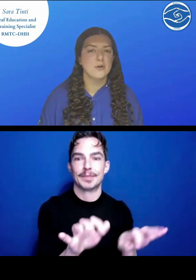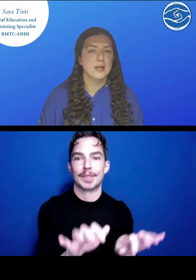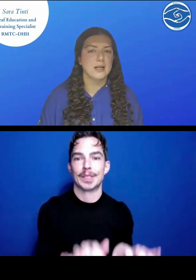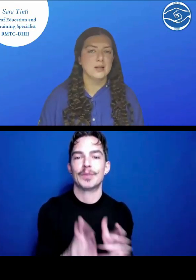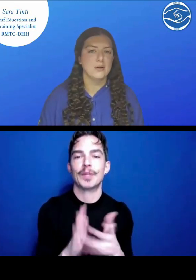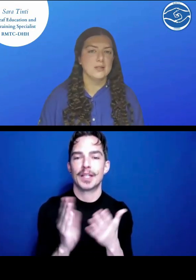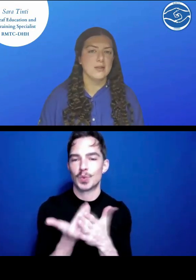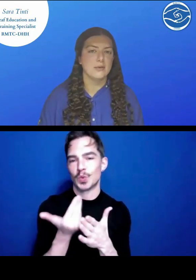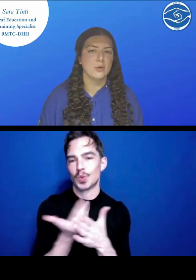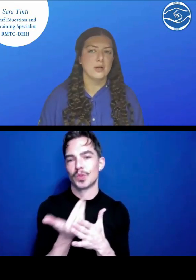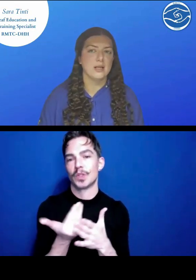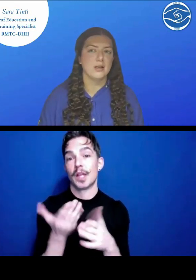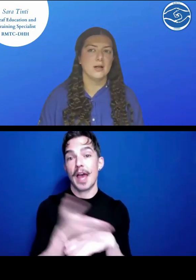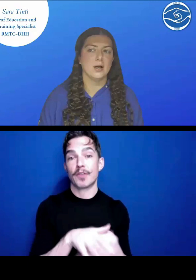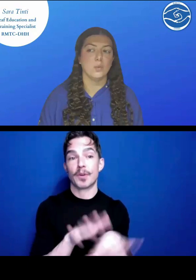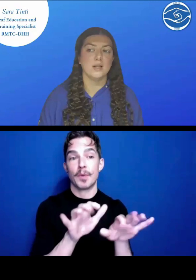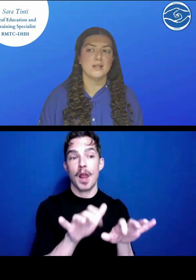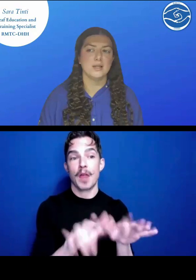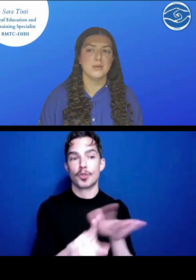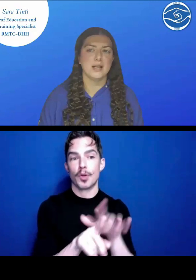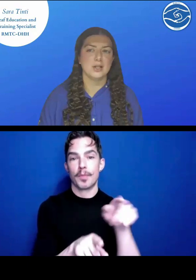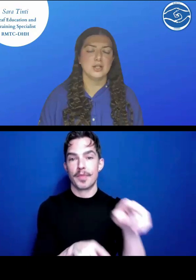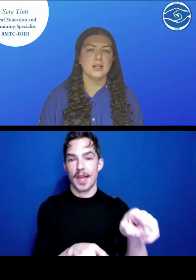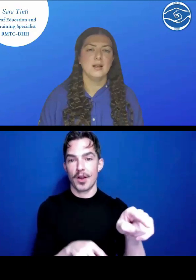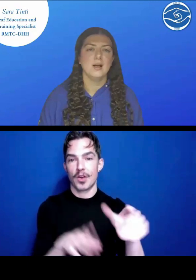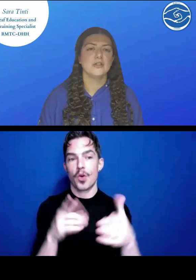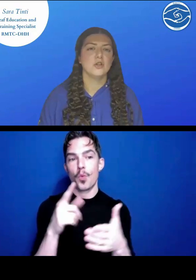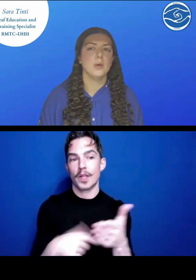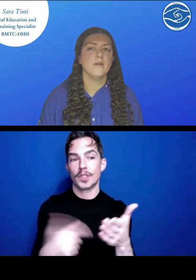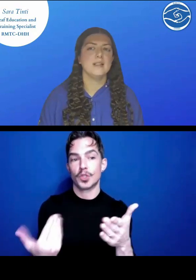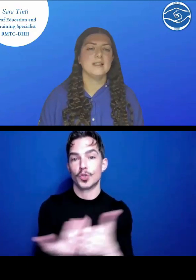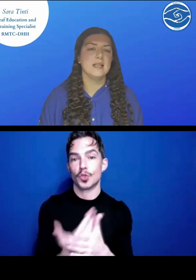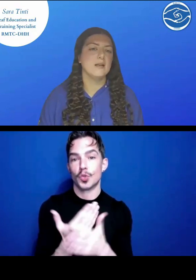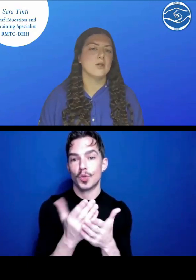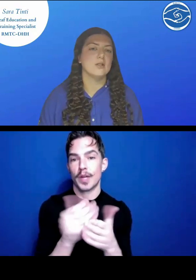After we get those in, those will be here in our what's new section. So, you'll be able to see if